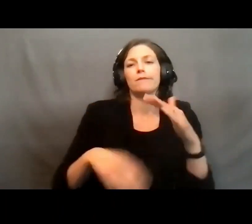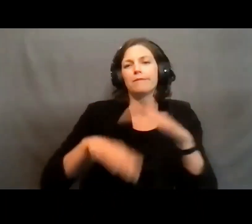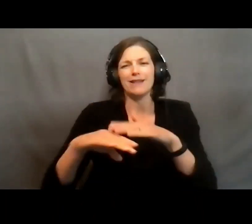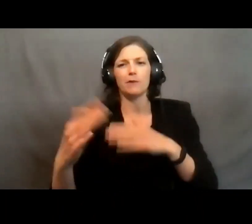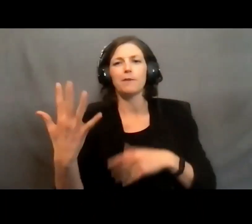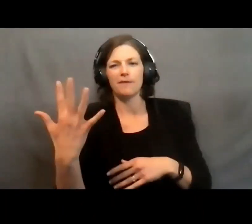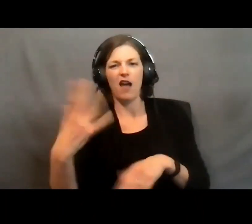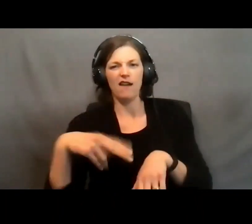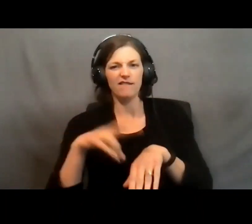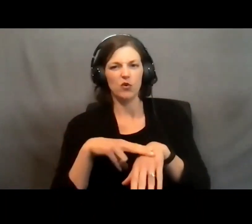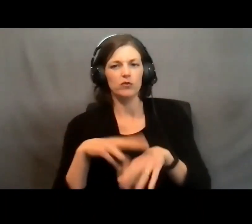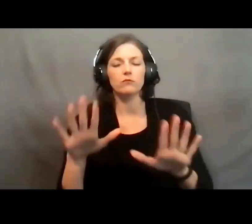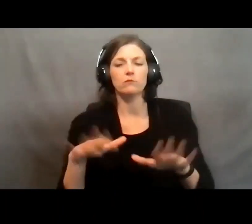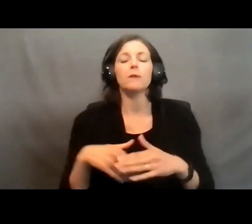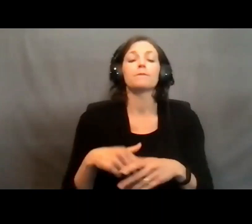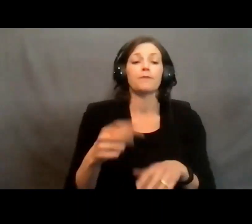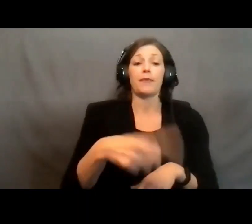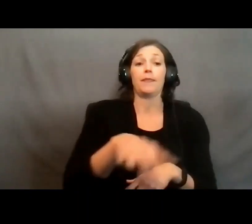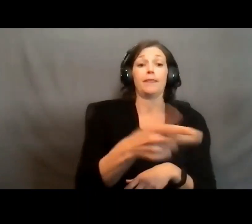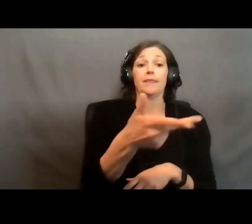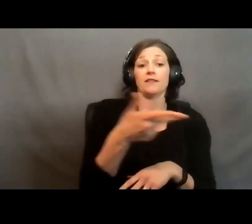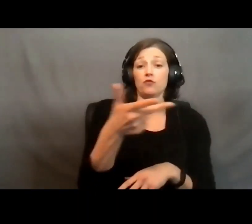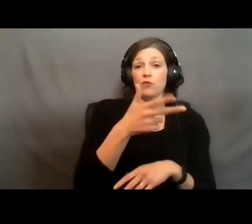and they 13:39:36 all have their distinctive